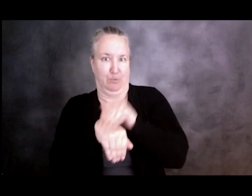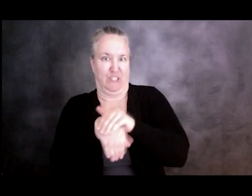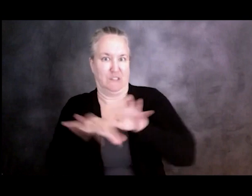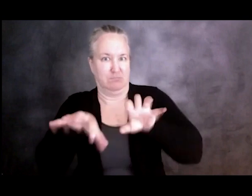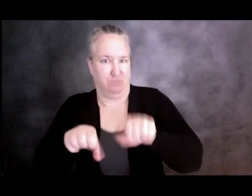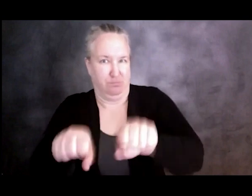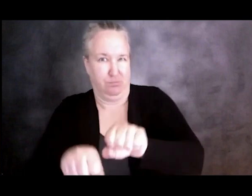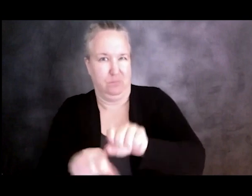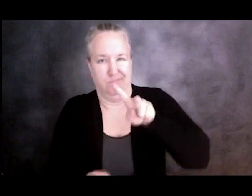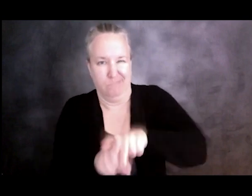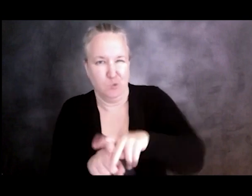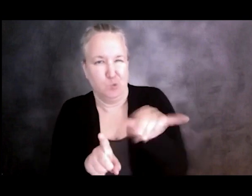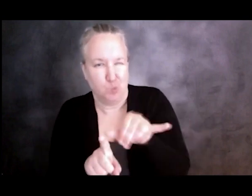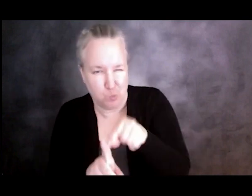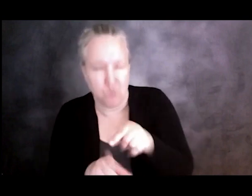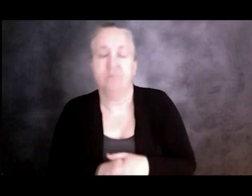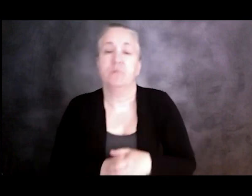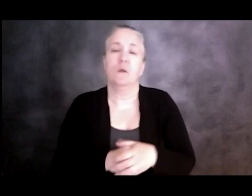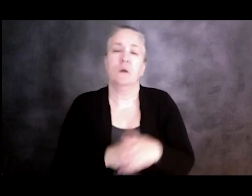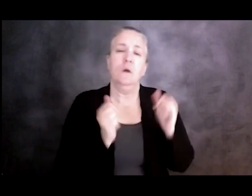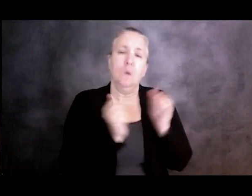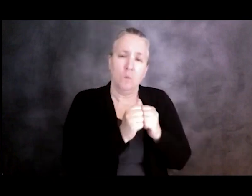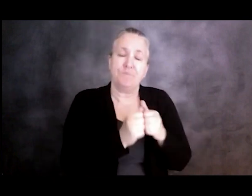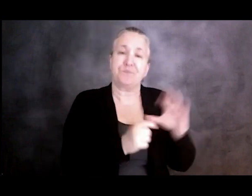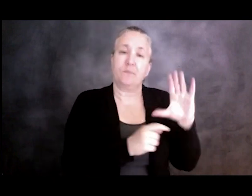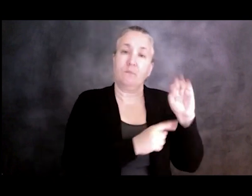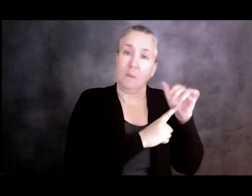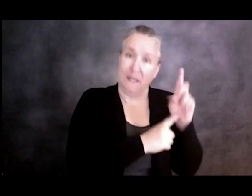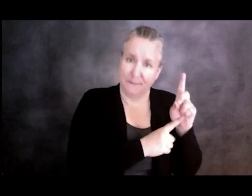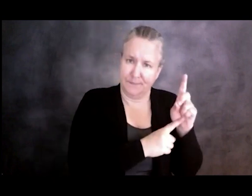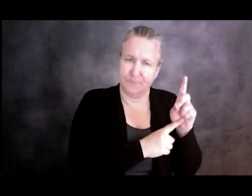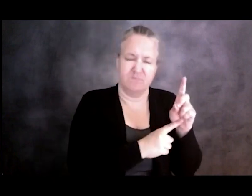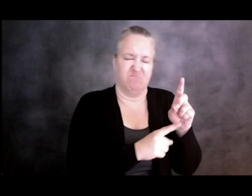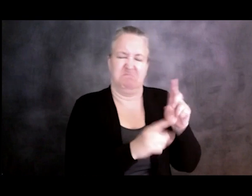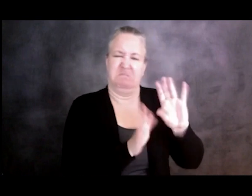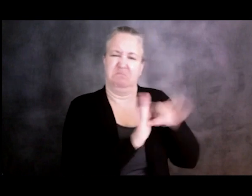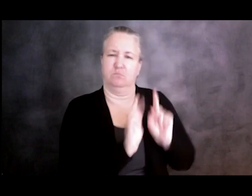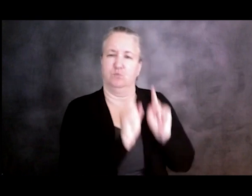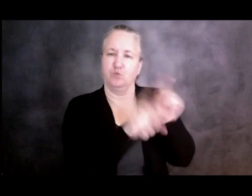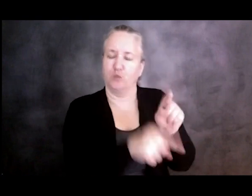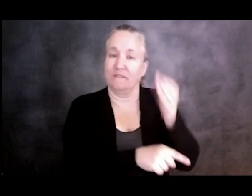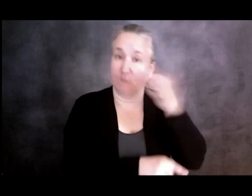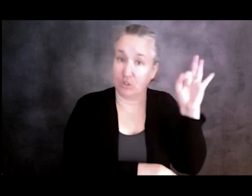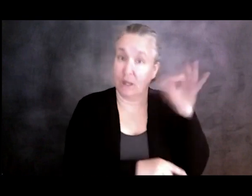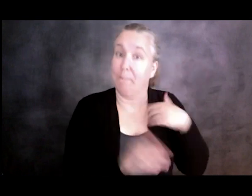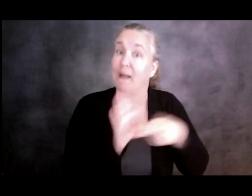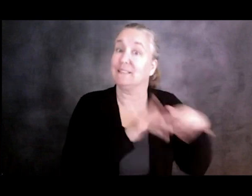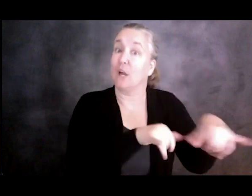And I thought that in The Committed, he's going to go to France. And part of my stereotype about the French is that they're all intellectuals.